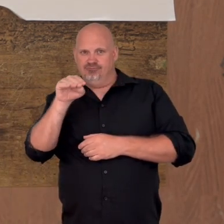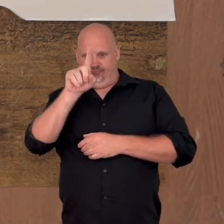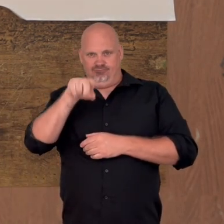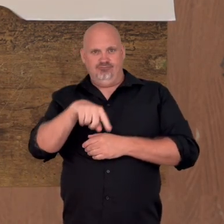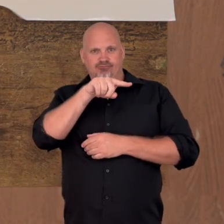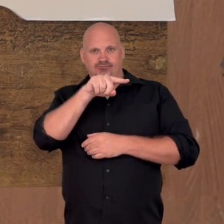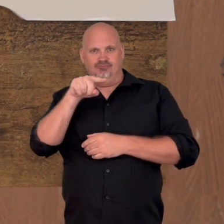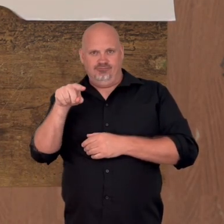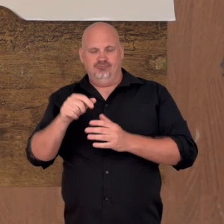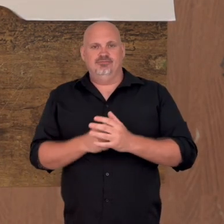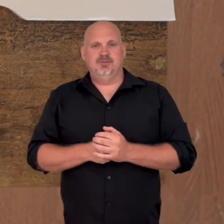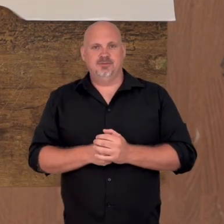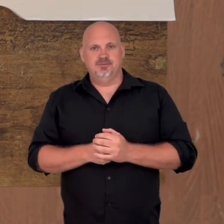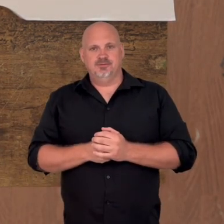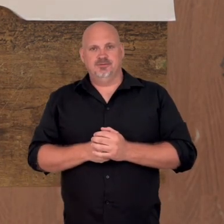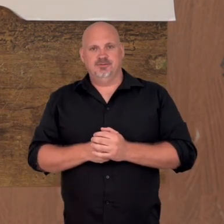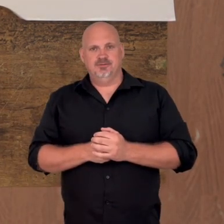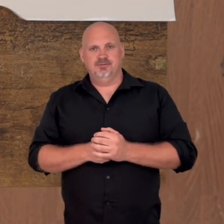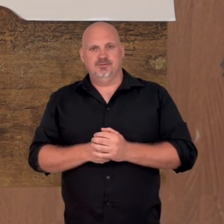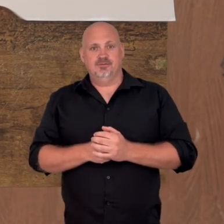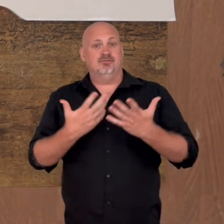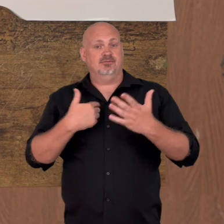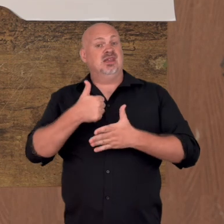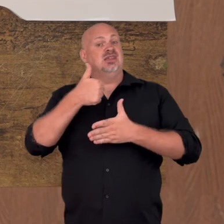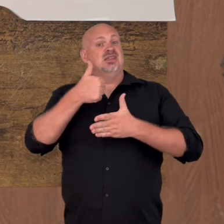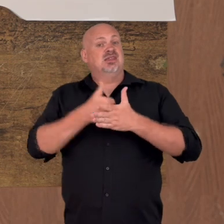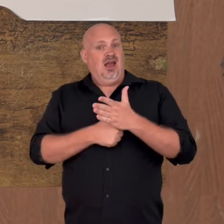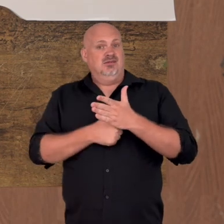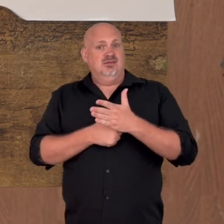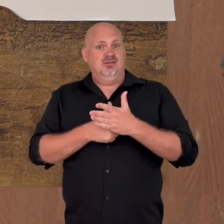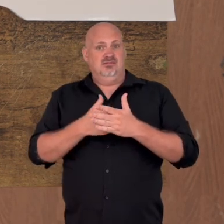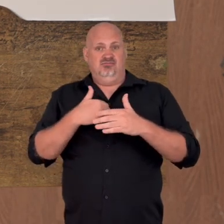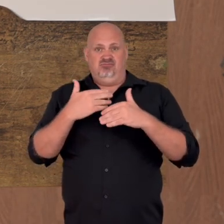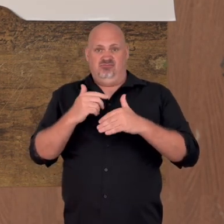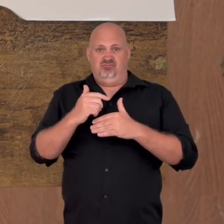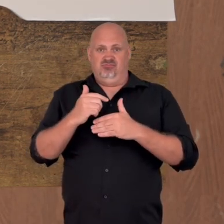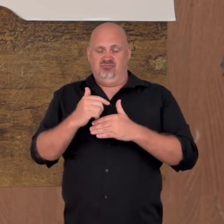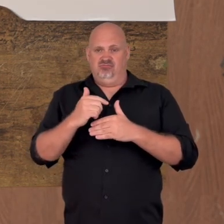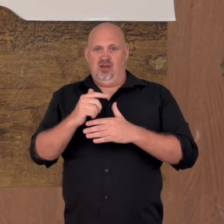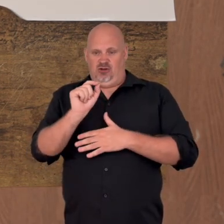stop painting without drawing or sketching the petals which if you could let's take this point